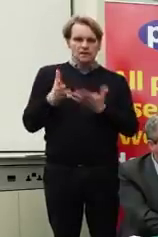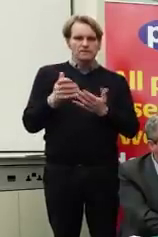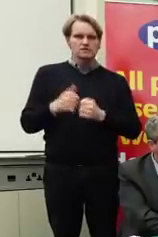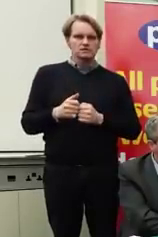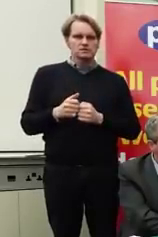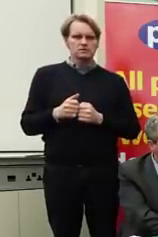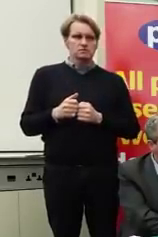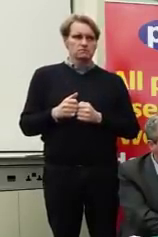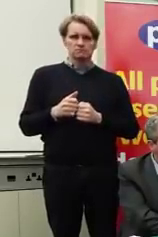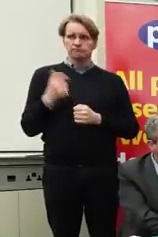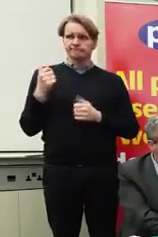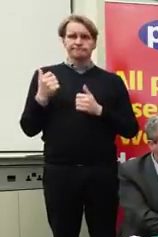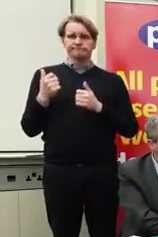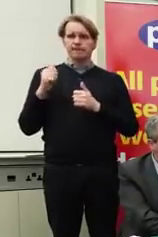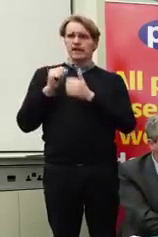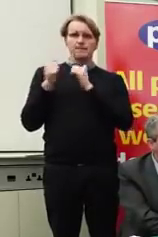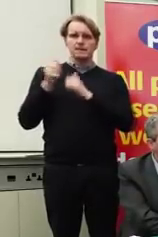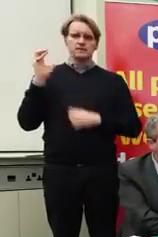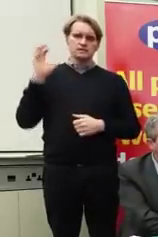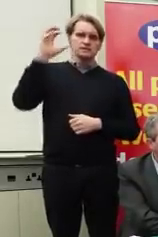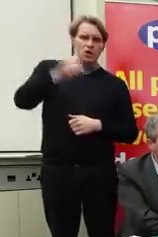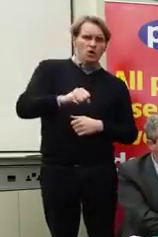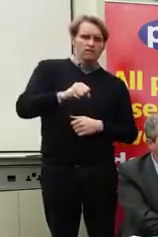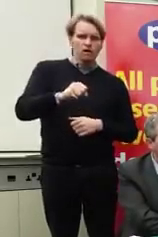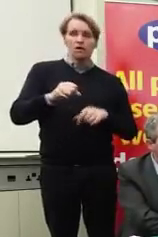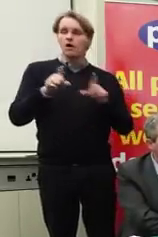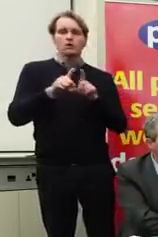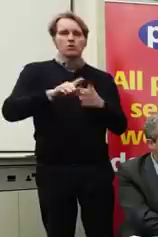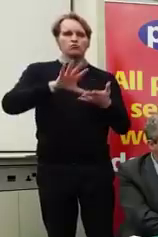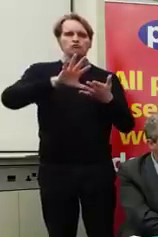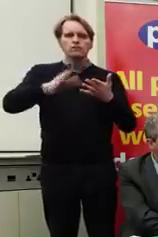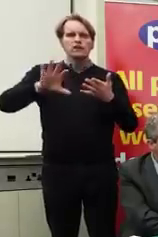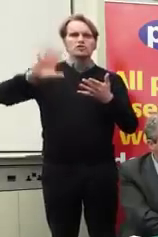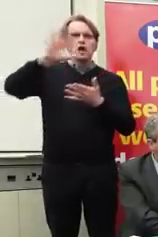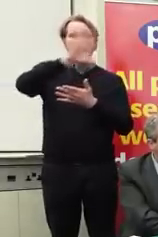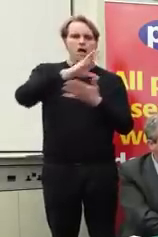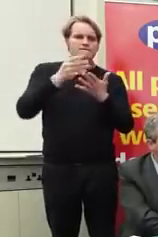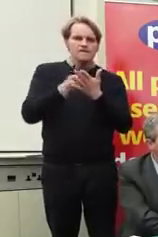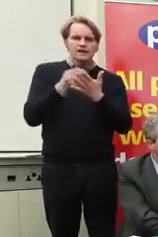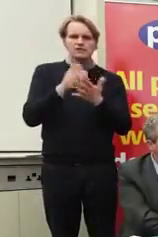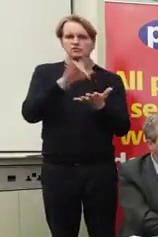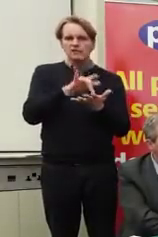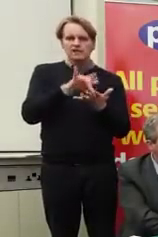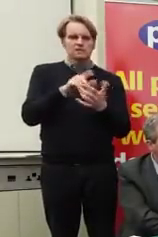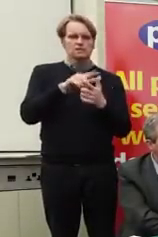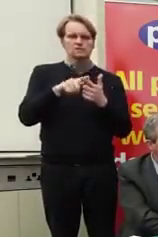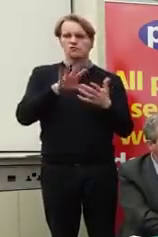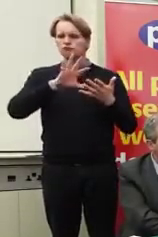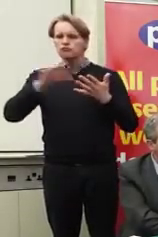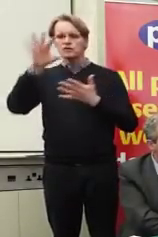eventually we saw that we saw that with the regional fire centres that were set up as well, regional control centres, and some of those contracts you